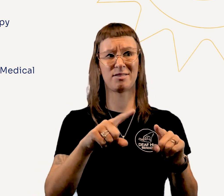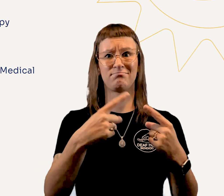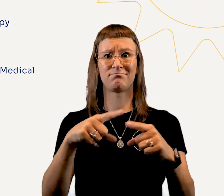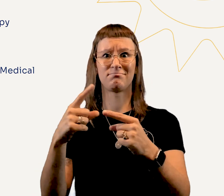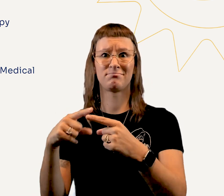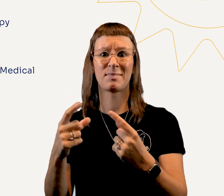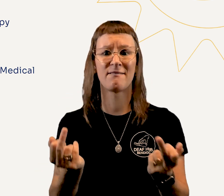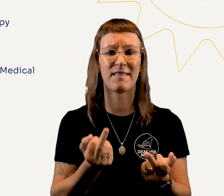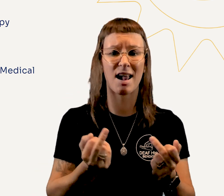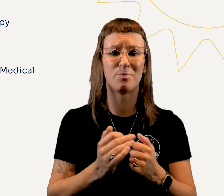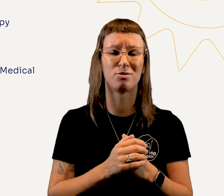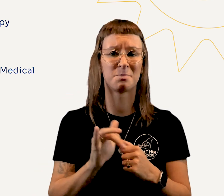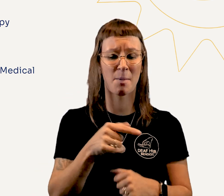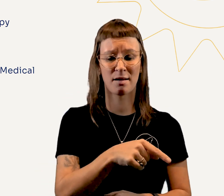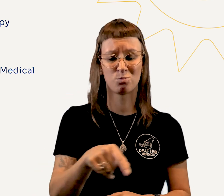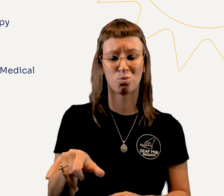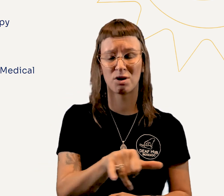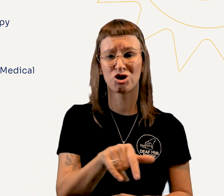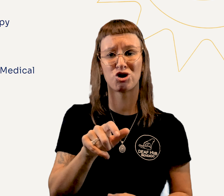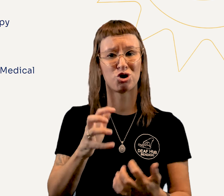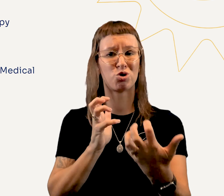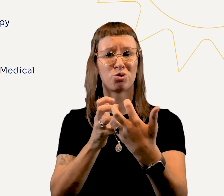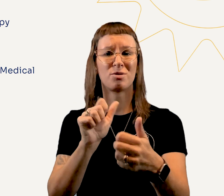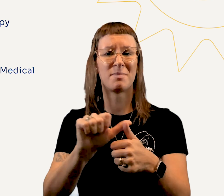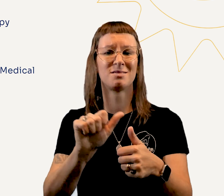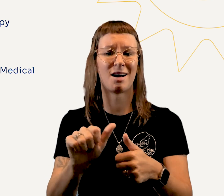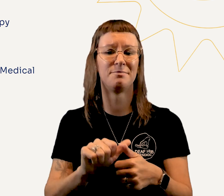You should speak to your doctor about your options, your family history and your own health